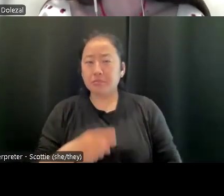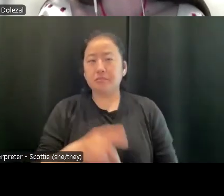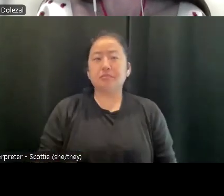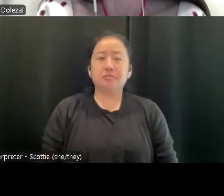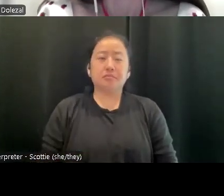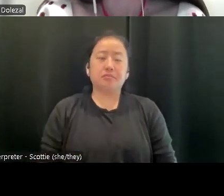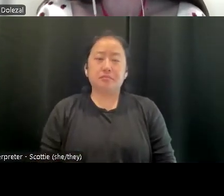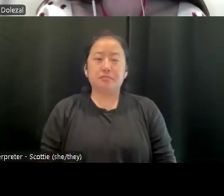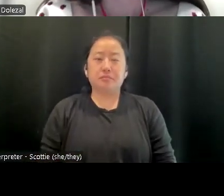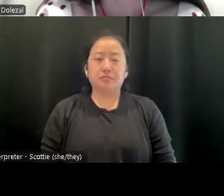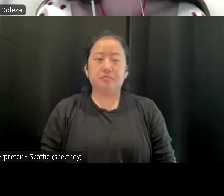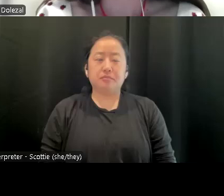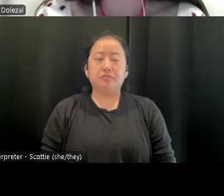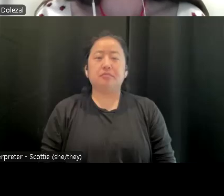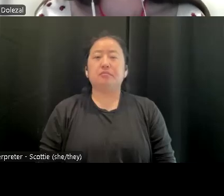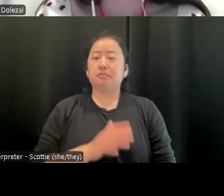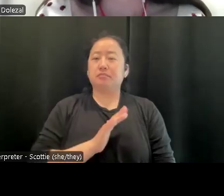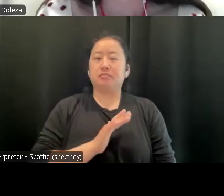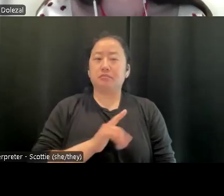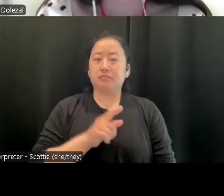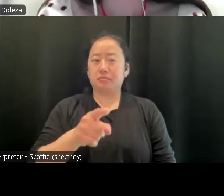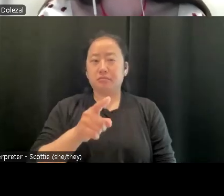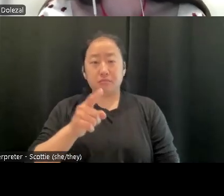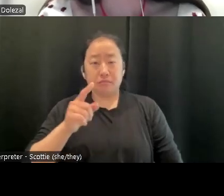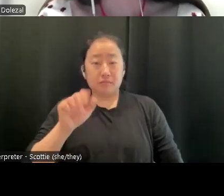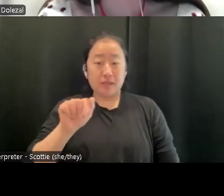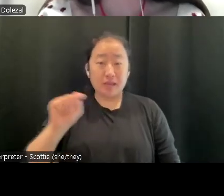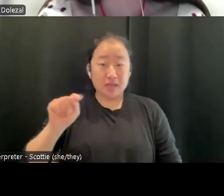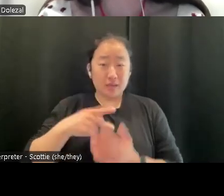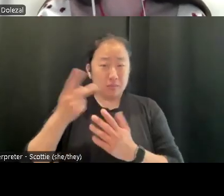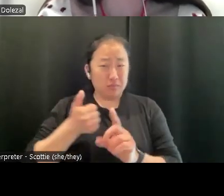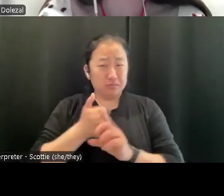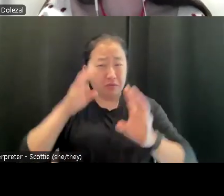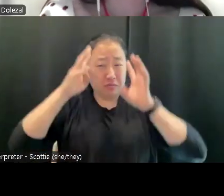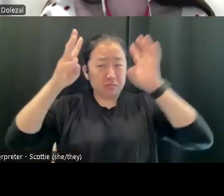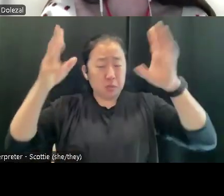So the great thing about the creativity of the AT programs is that we're really, really good